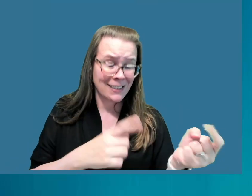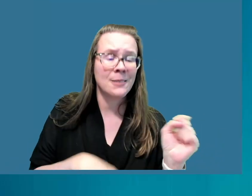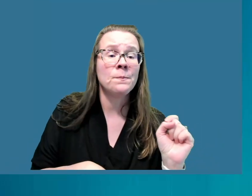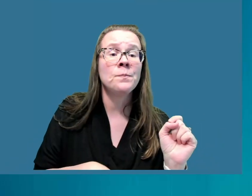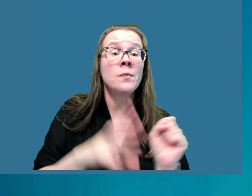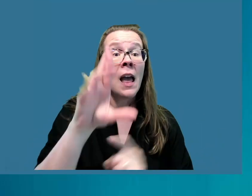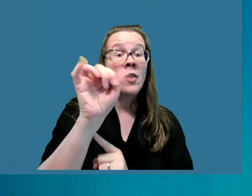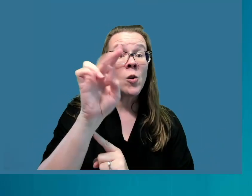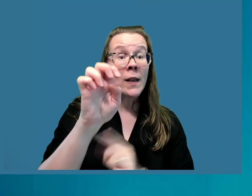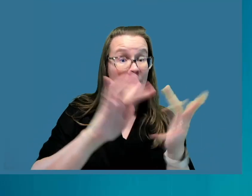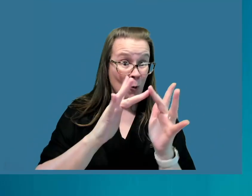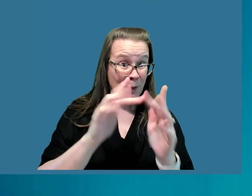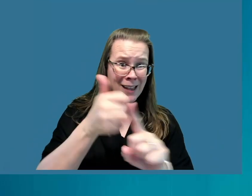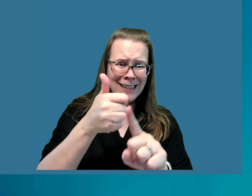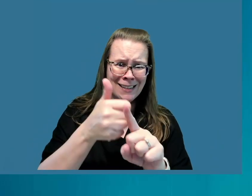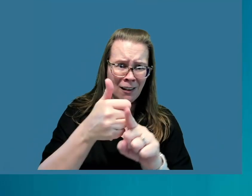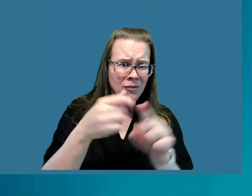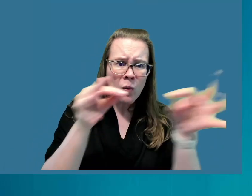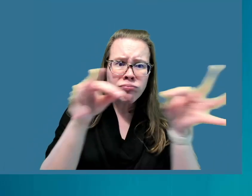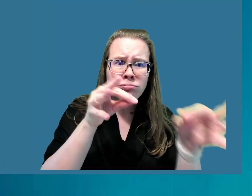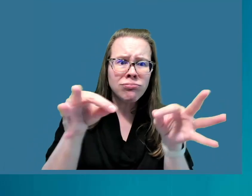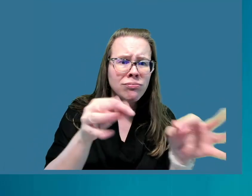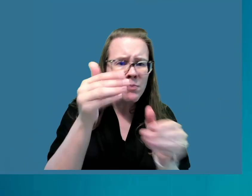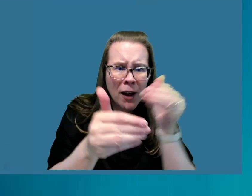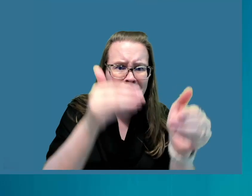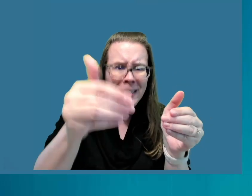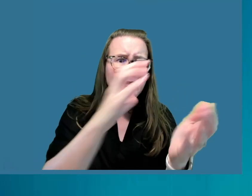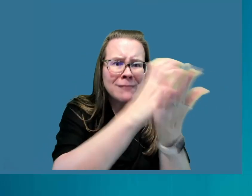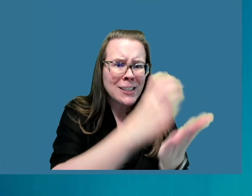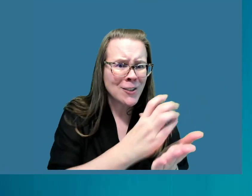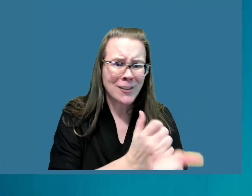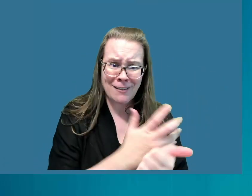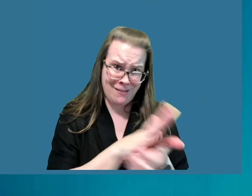I've made the cookies. So I've used that recipe over the years the recipe itself